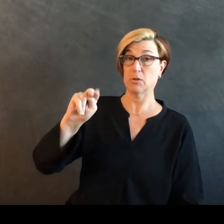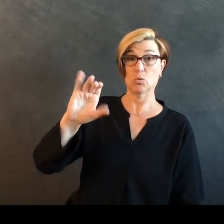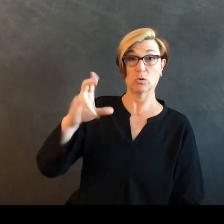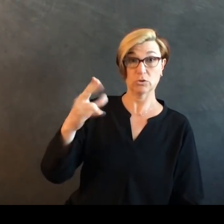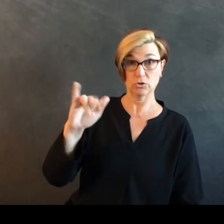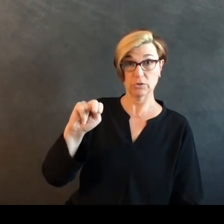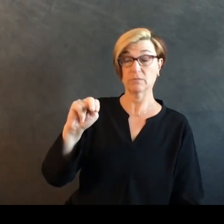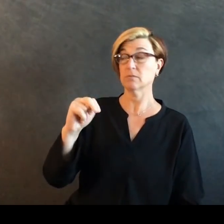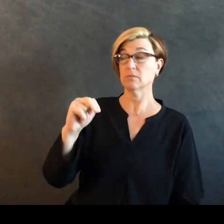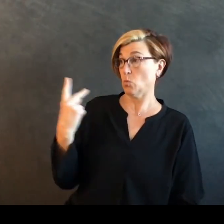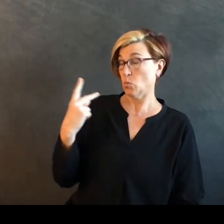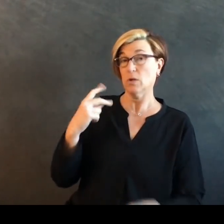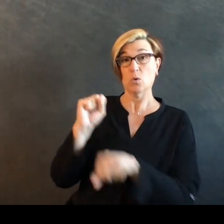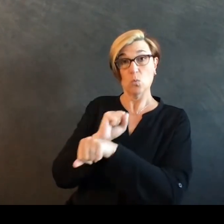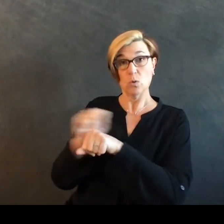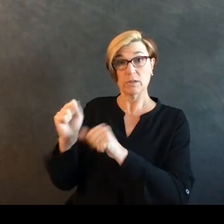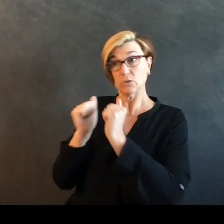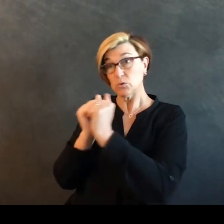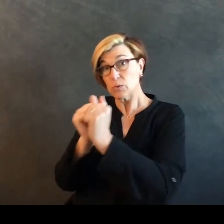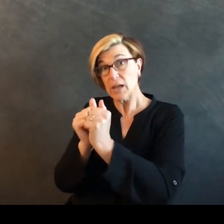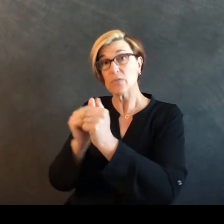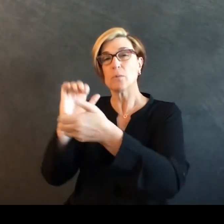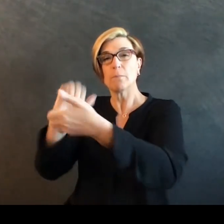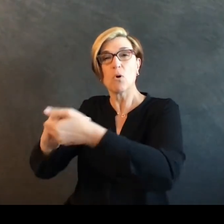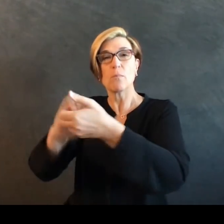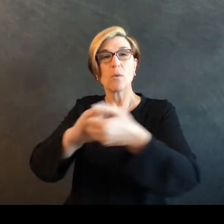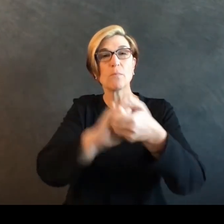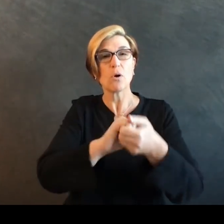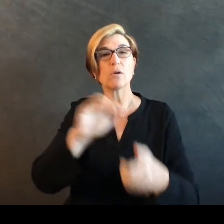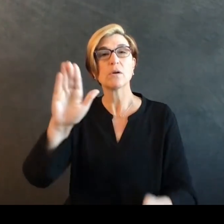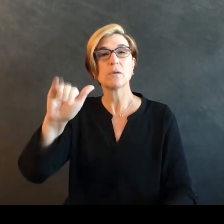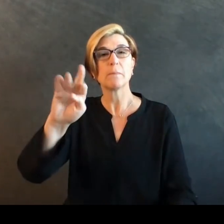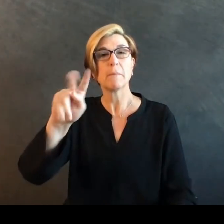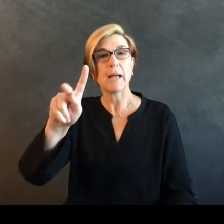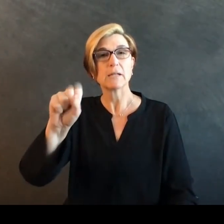the private and public sector must work closely together to ensure that small